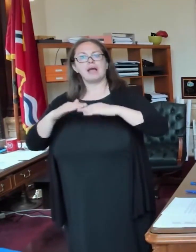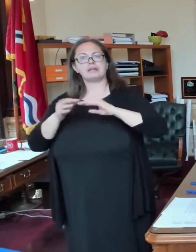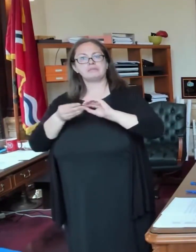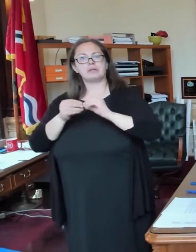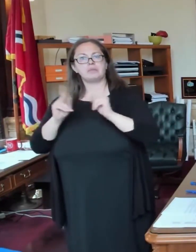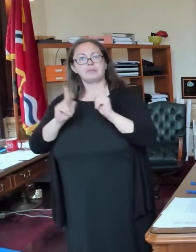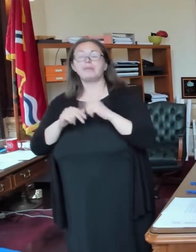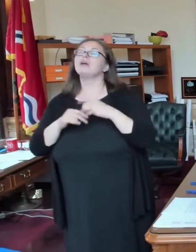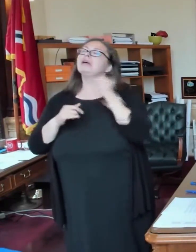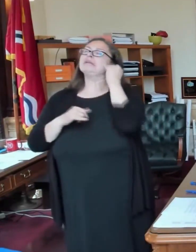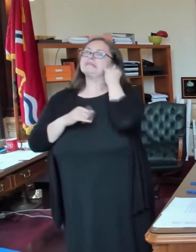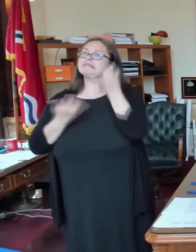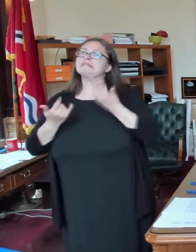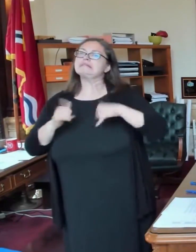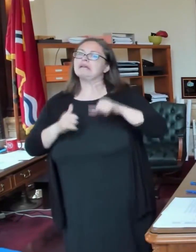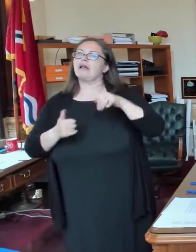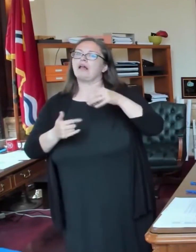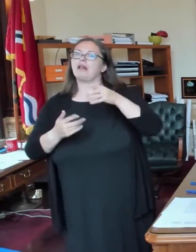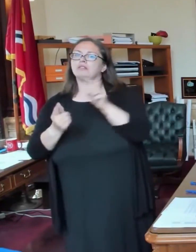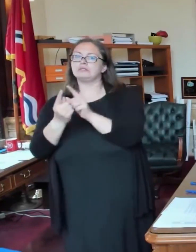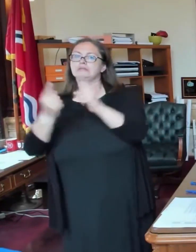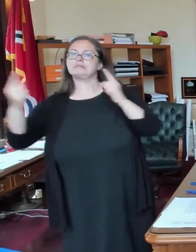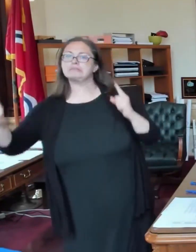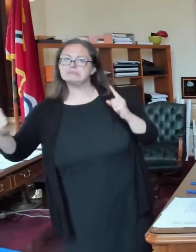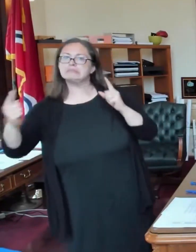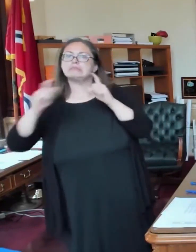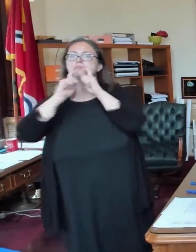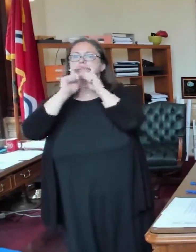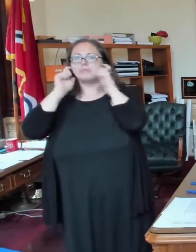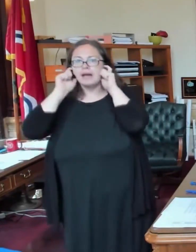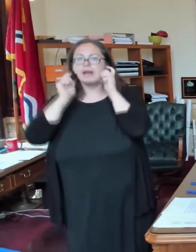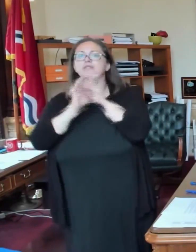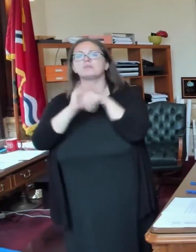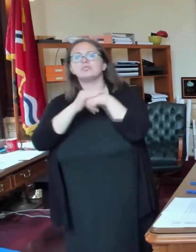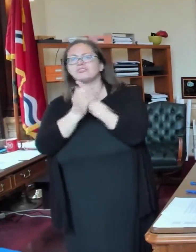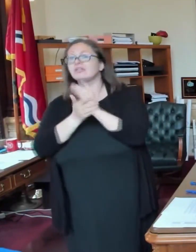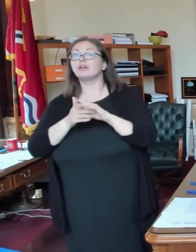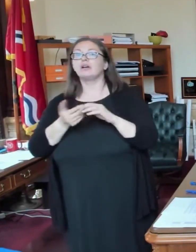BE ALLOWED TO GO TO 75% CAPACITY. PROVIDED THEY STILL DO SOCIAL DISTANCING.